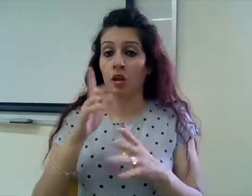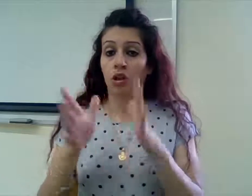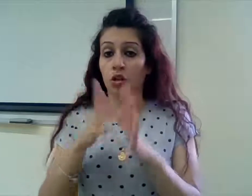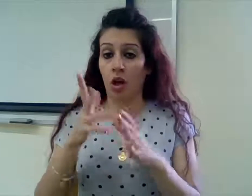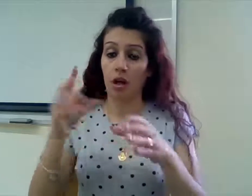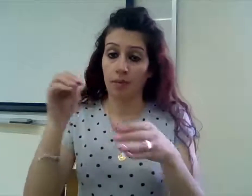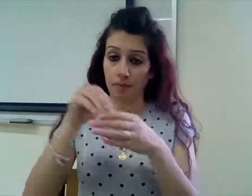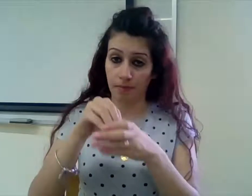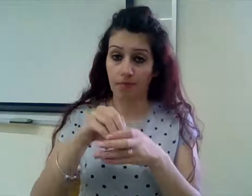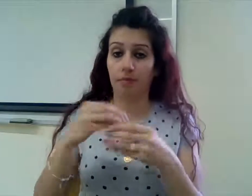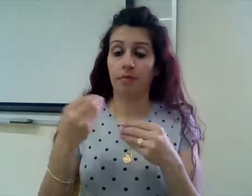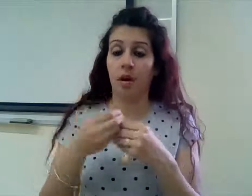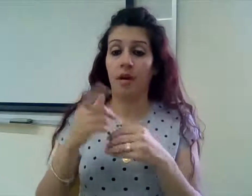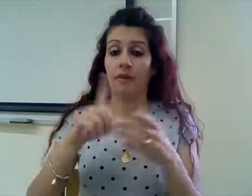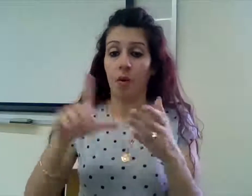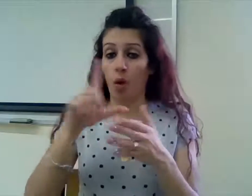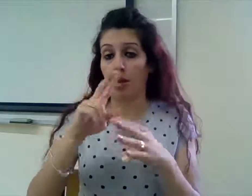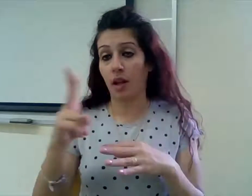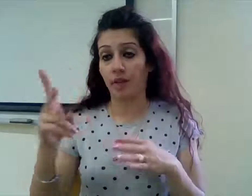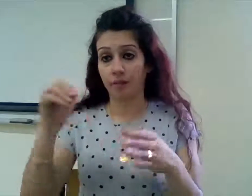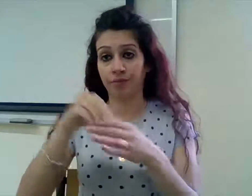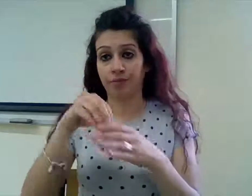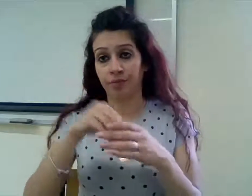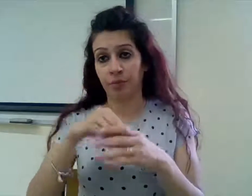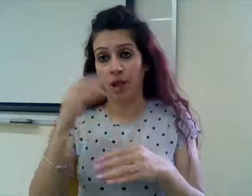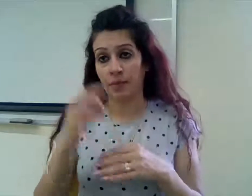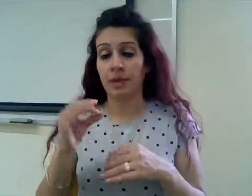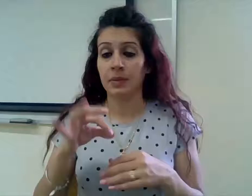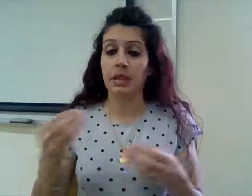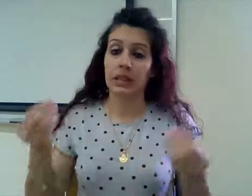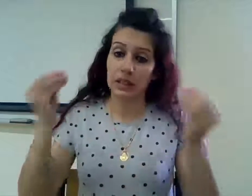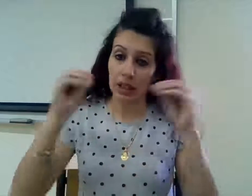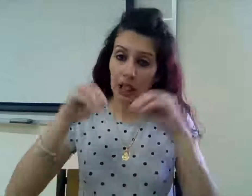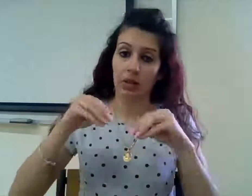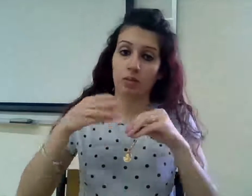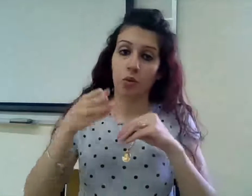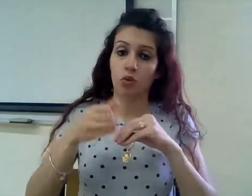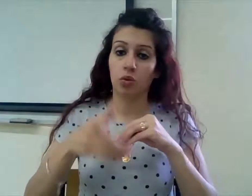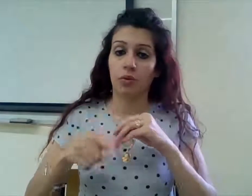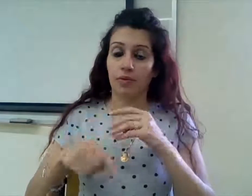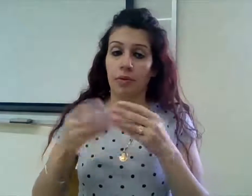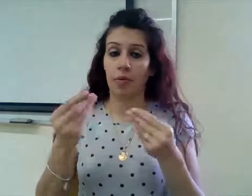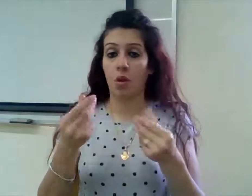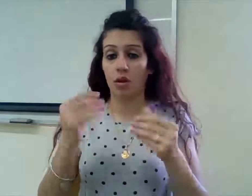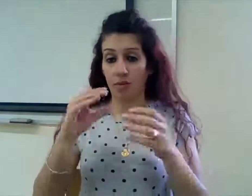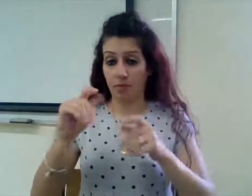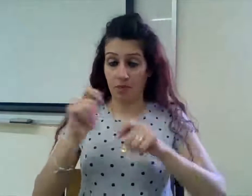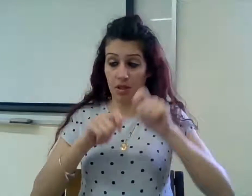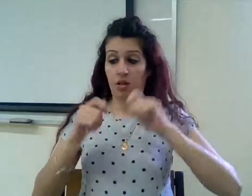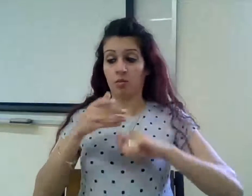approach I saw from an example in India was a parent of a child with a learning